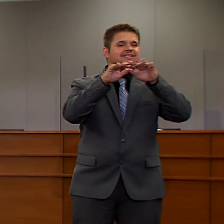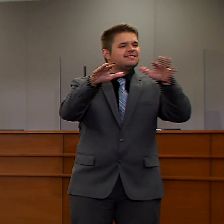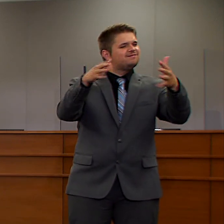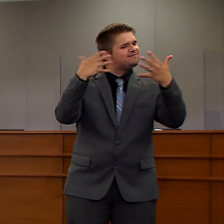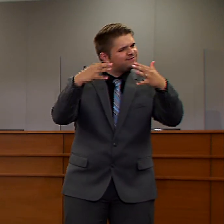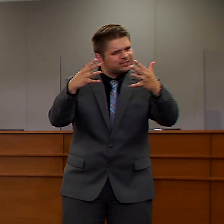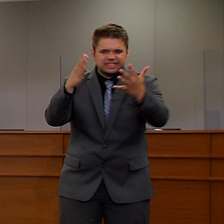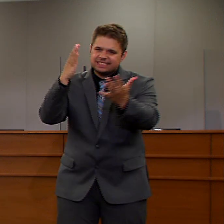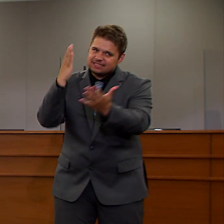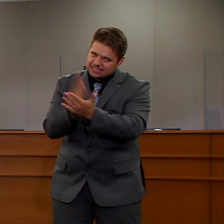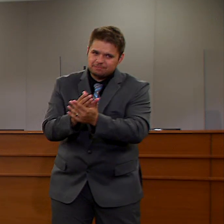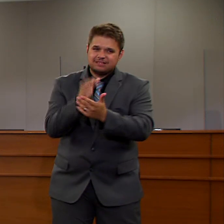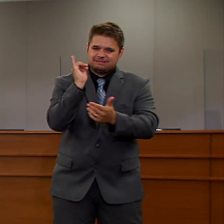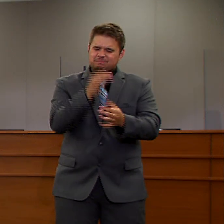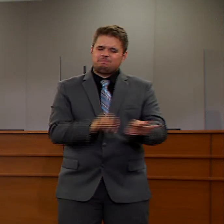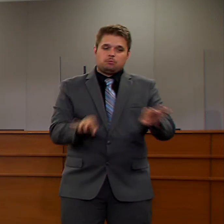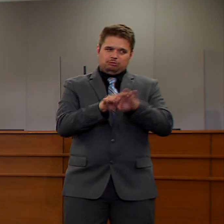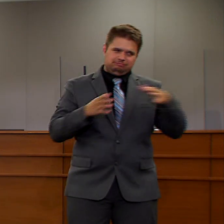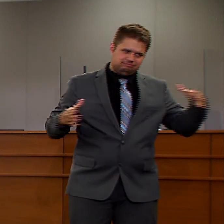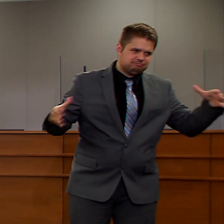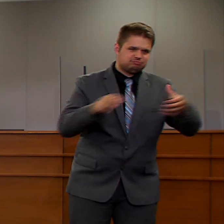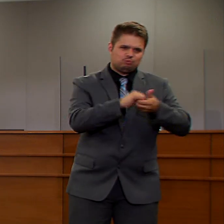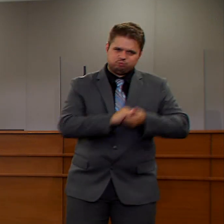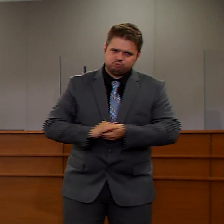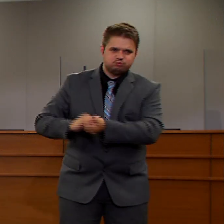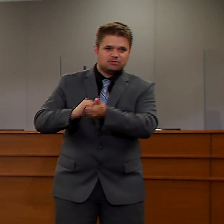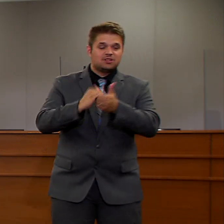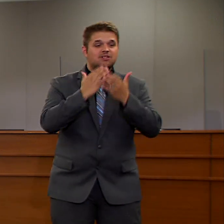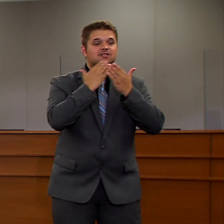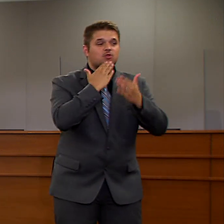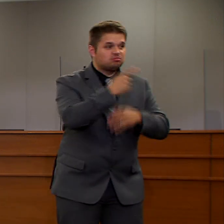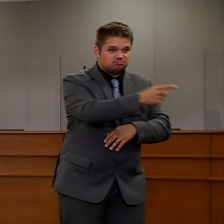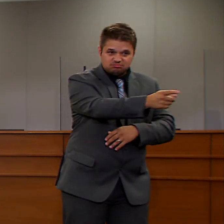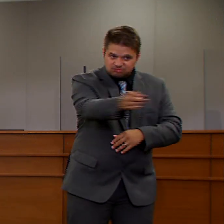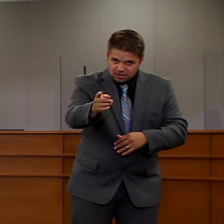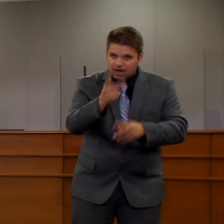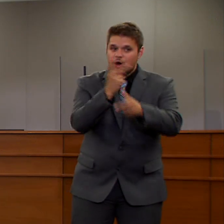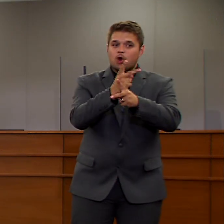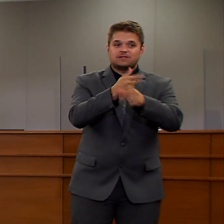Thank you for taking care of our community. Take good care of yourself. Stay healthy.